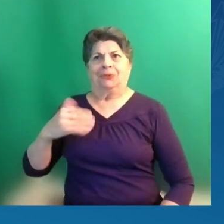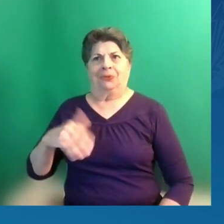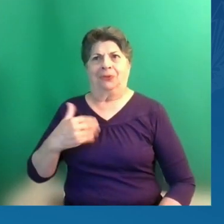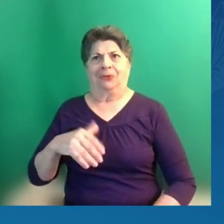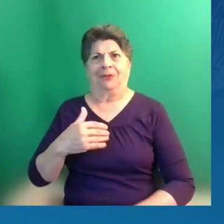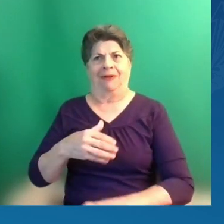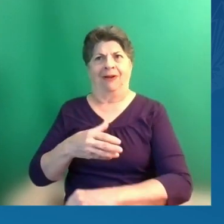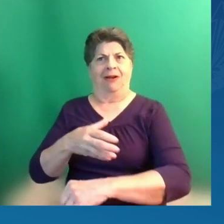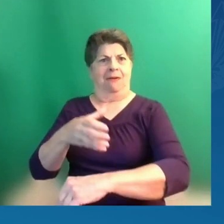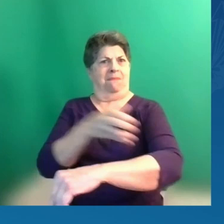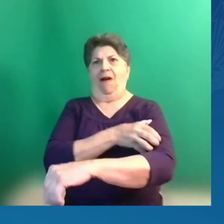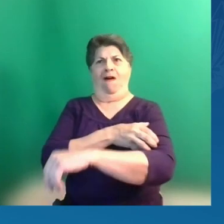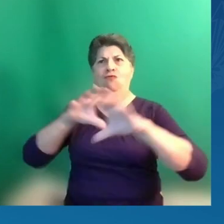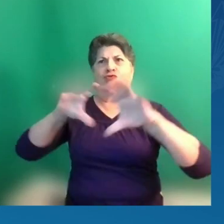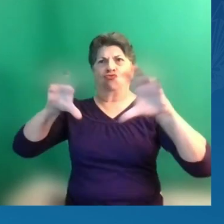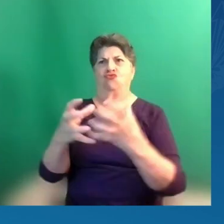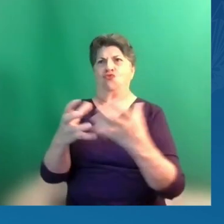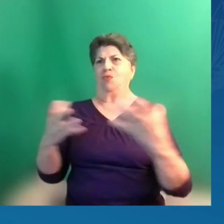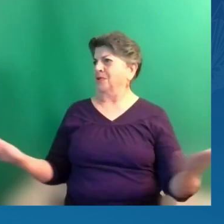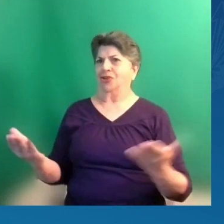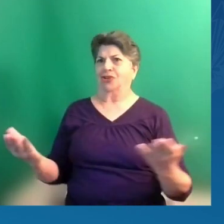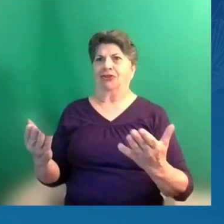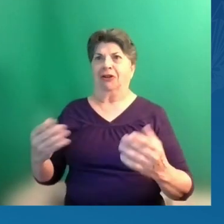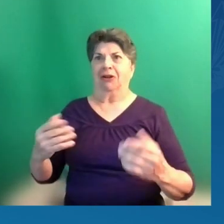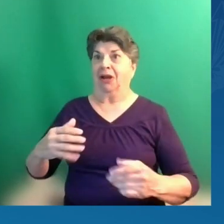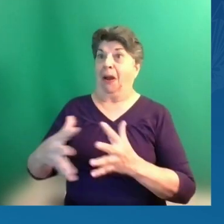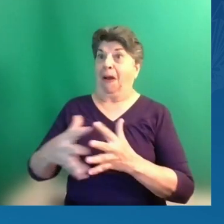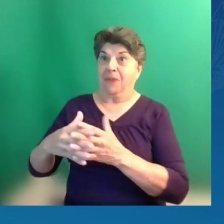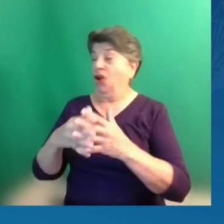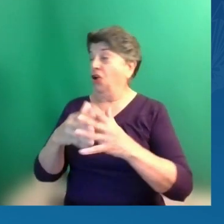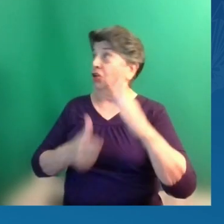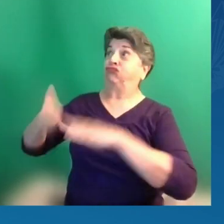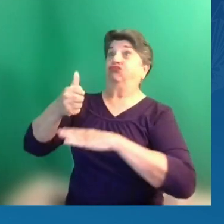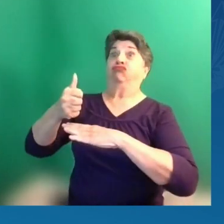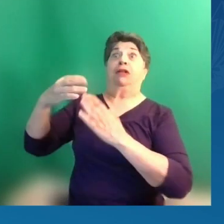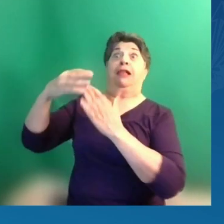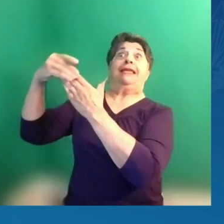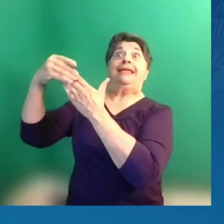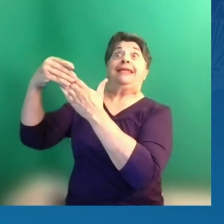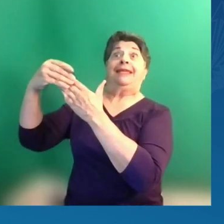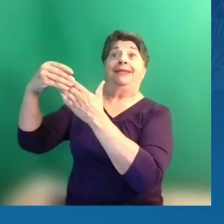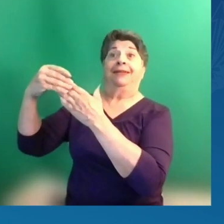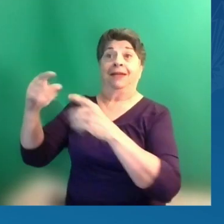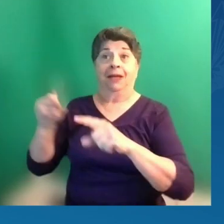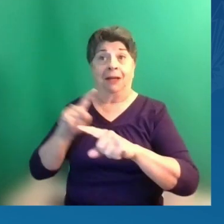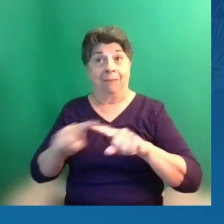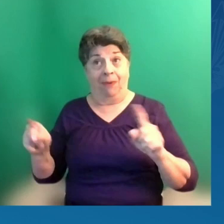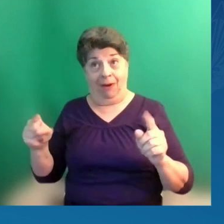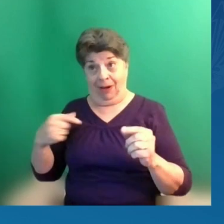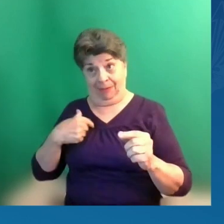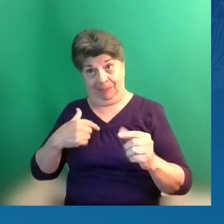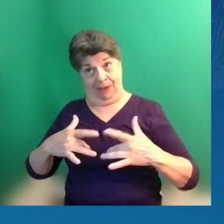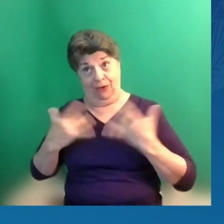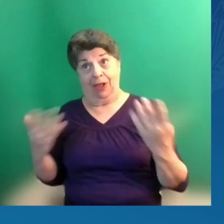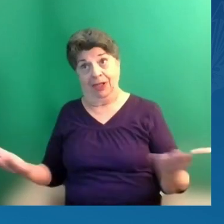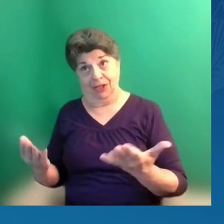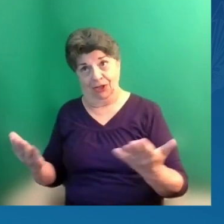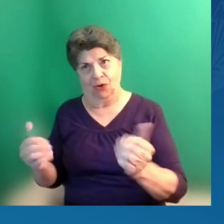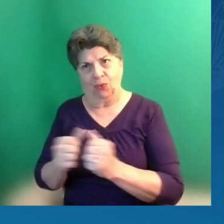I'm honored to be with all of you this morning and in this fight. So thank you, each one of you, for the work that you are doing.